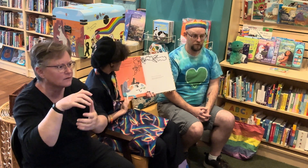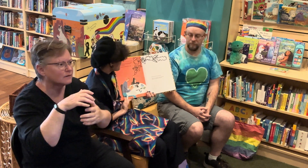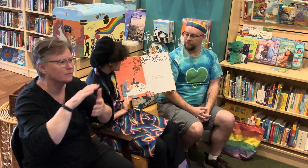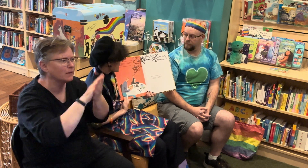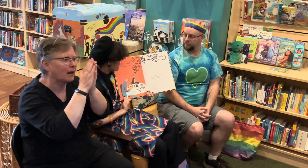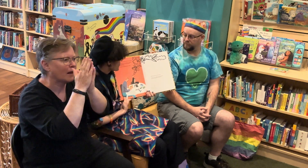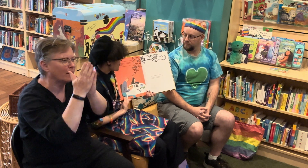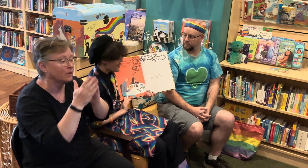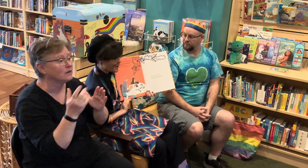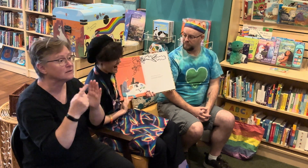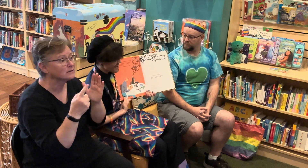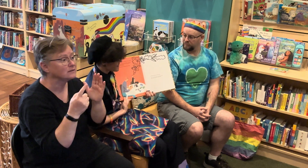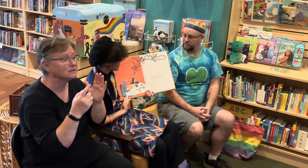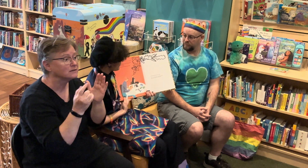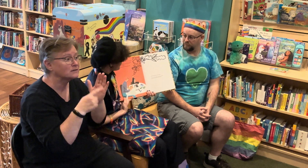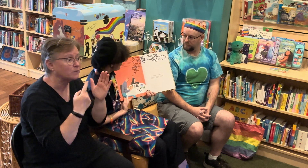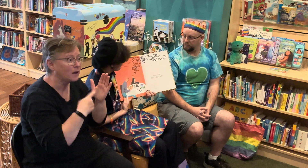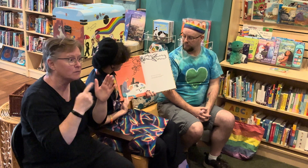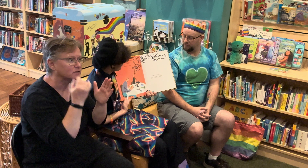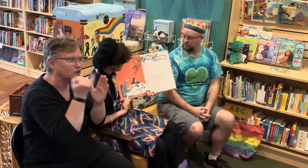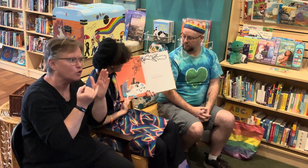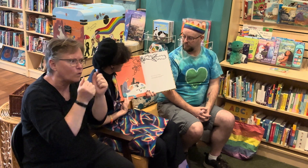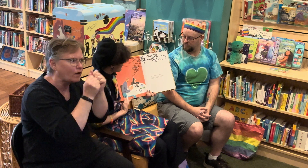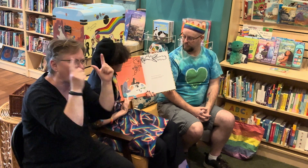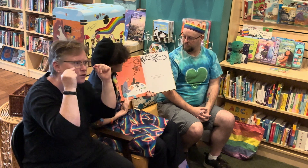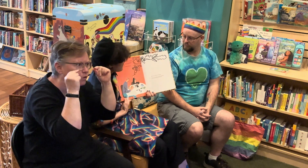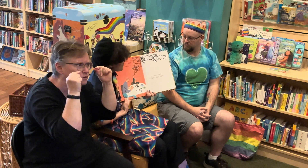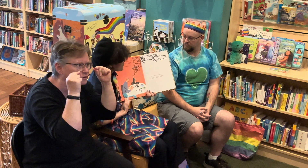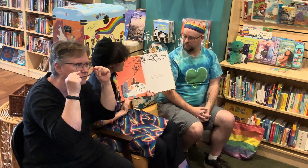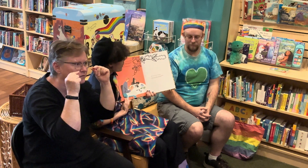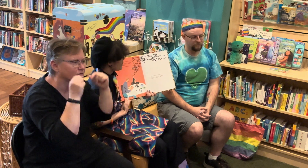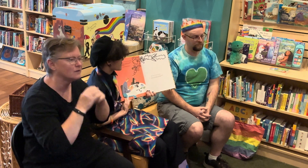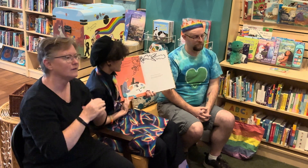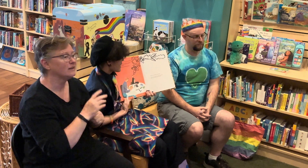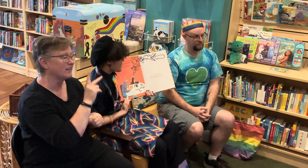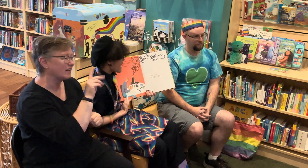Sometimes they even drew with their eyes closed. Keith drew all the time,